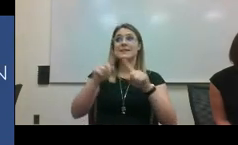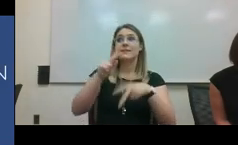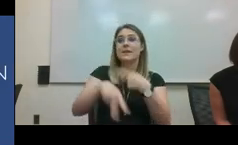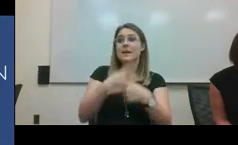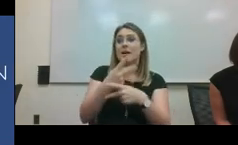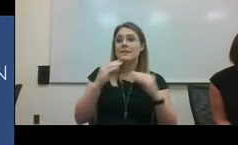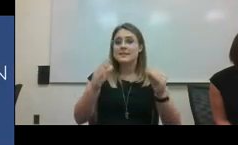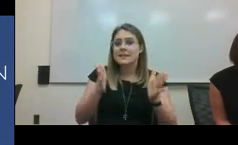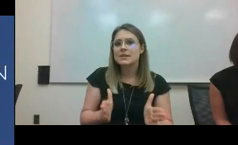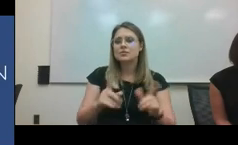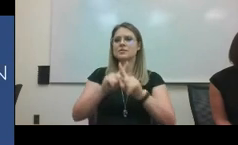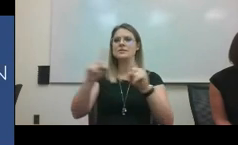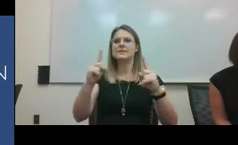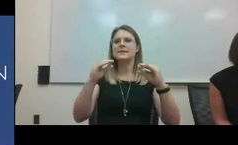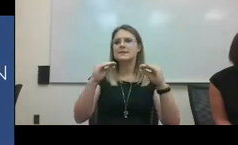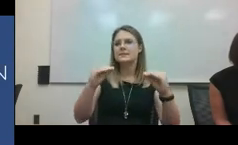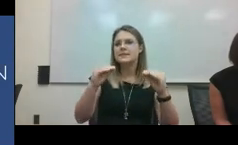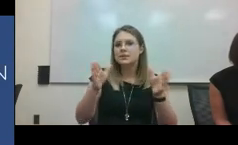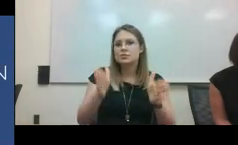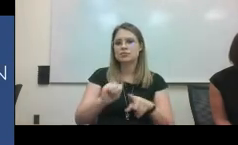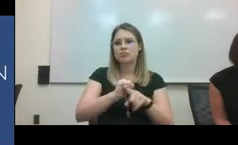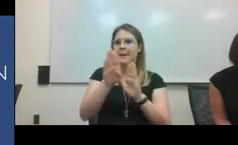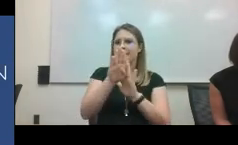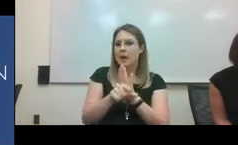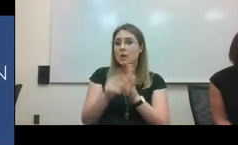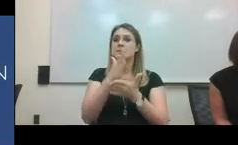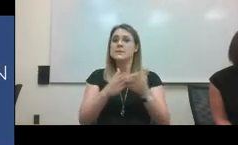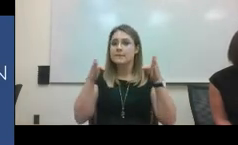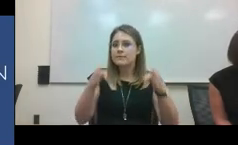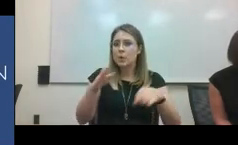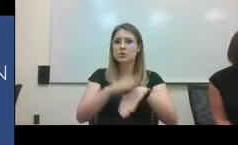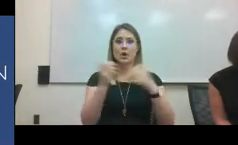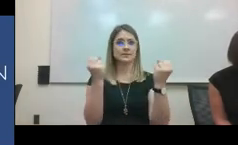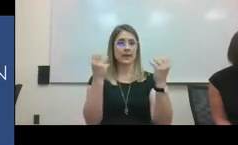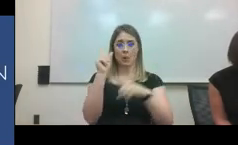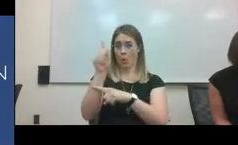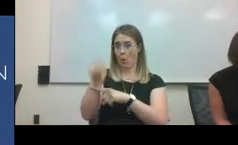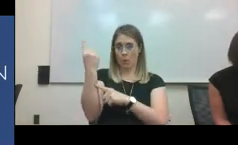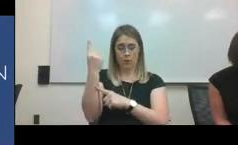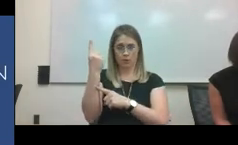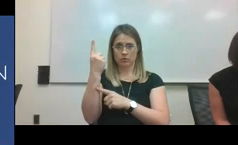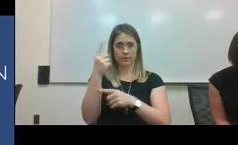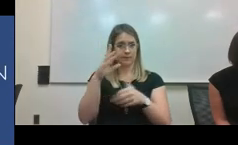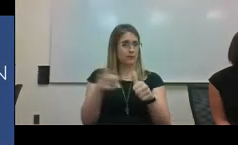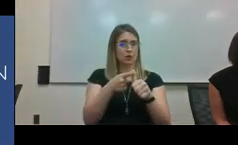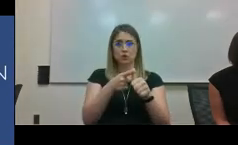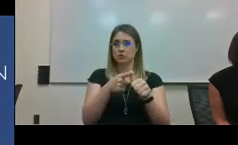different teacher training backgrounds. Some focus on sign language almost exclusively as a first language and then transition